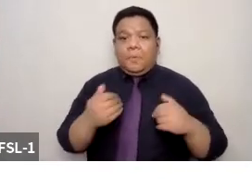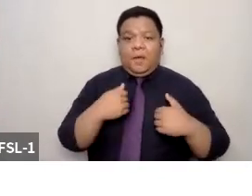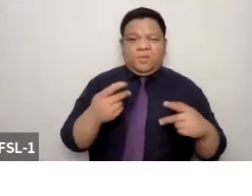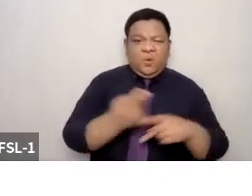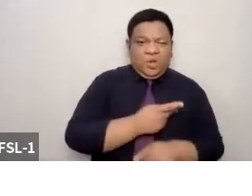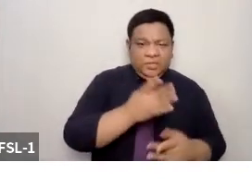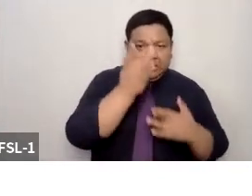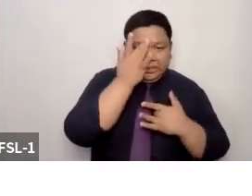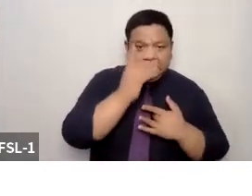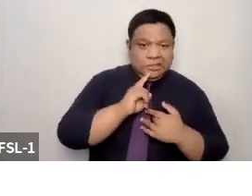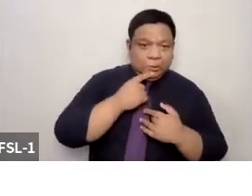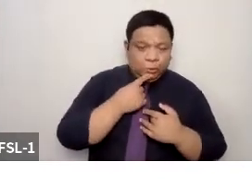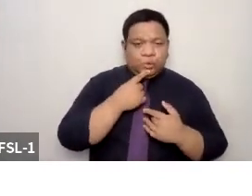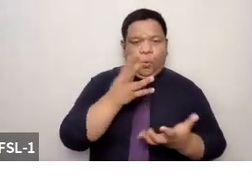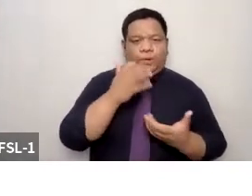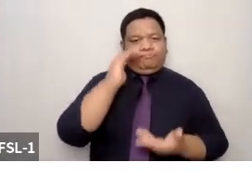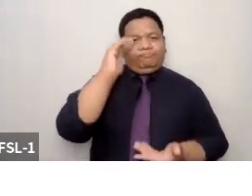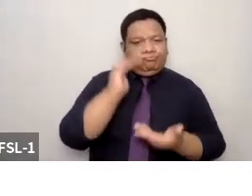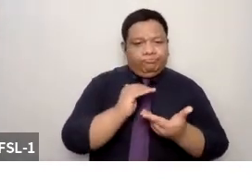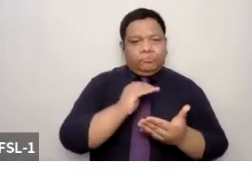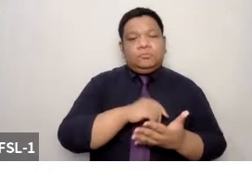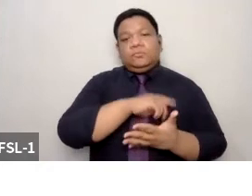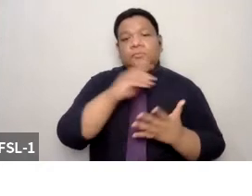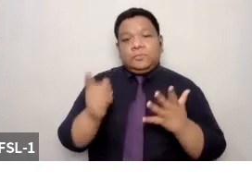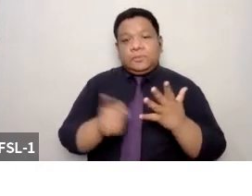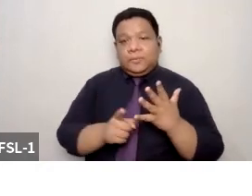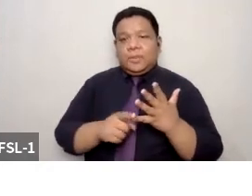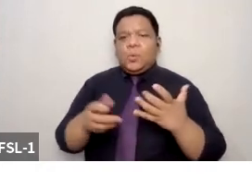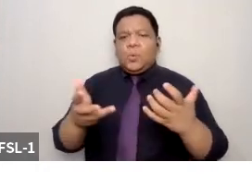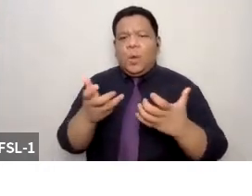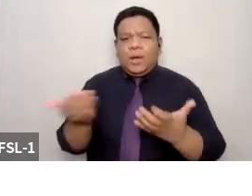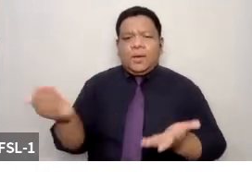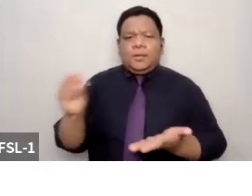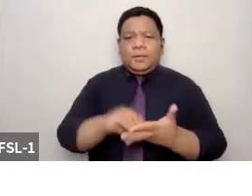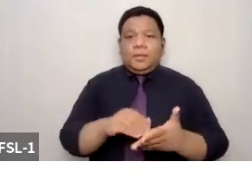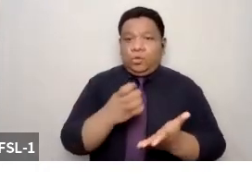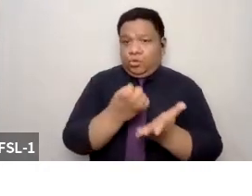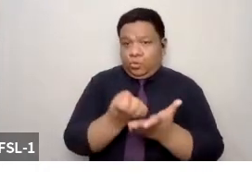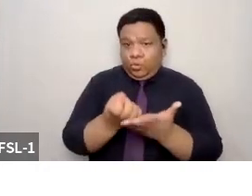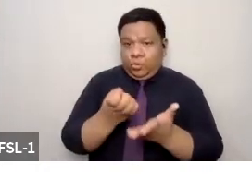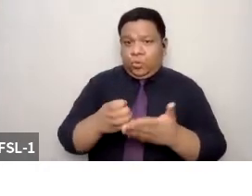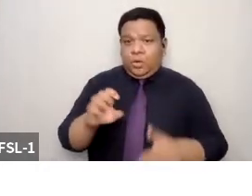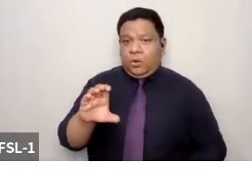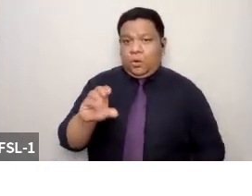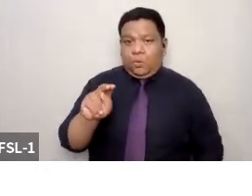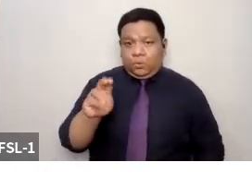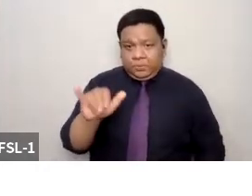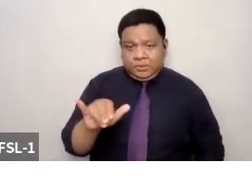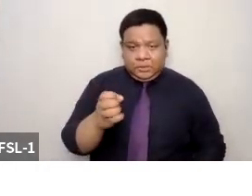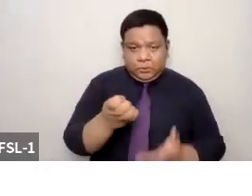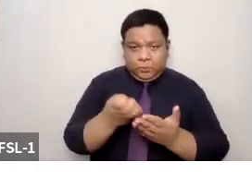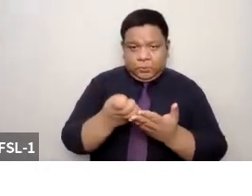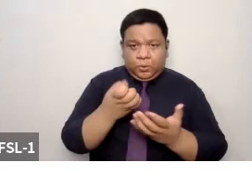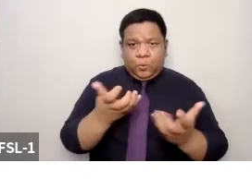Lastly, rebuilding economies is also a part of Covax goals.